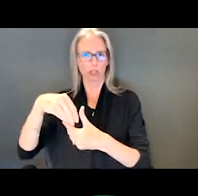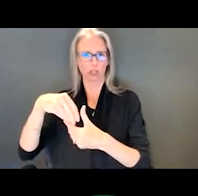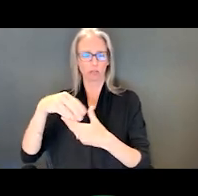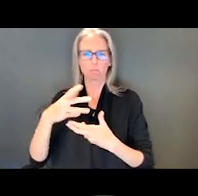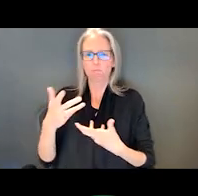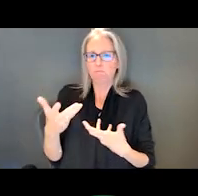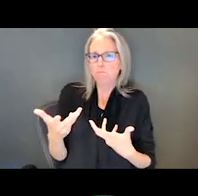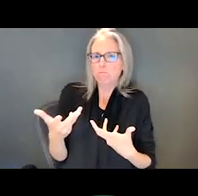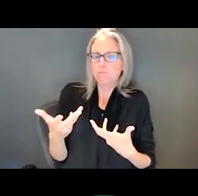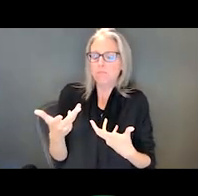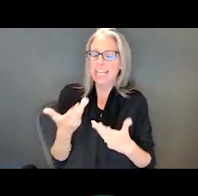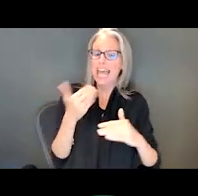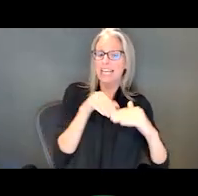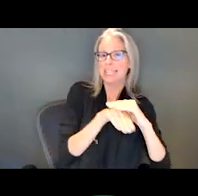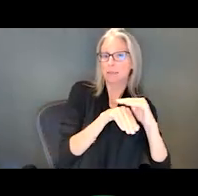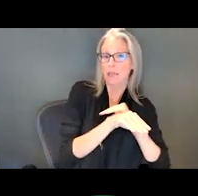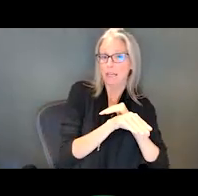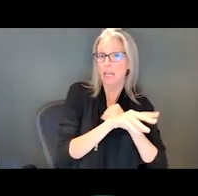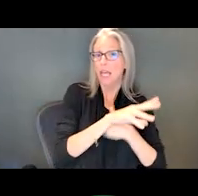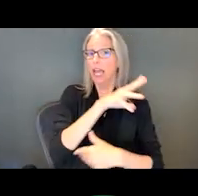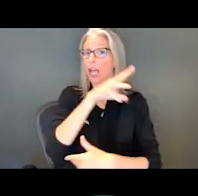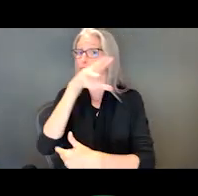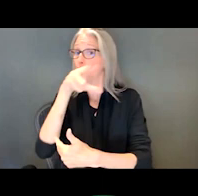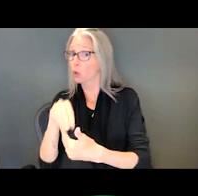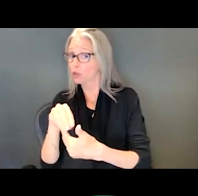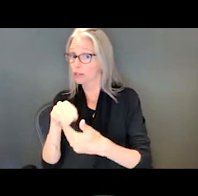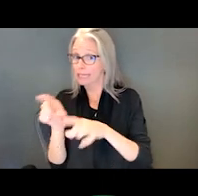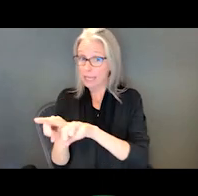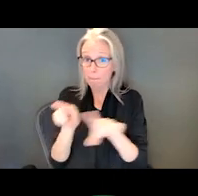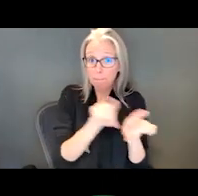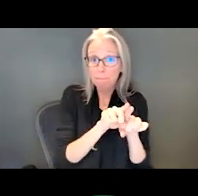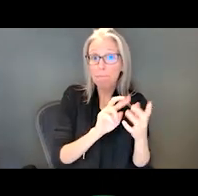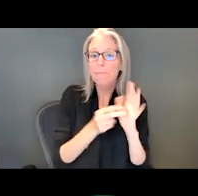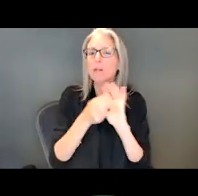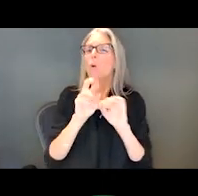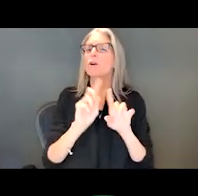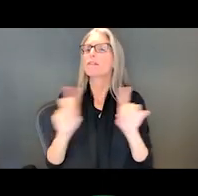someone with a disability feels in a particular park and all of its associated spaces.